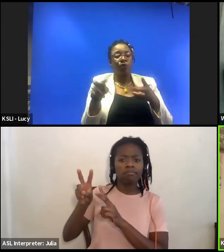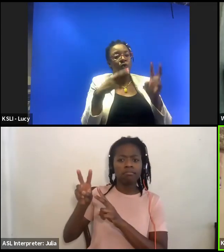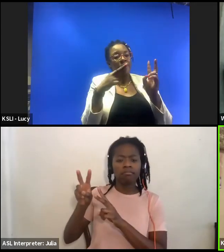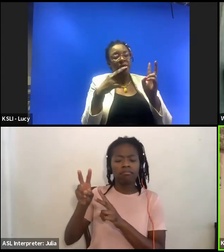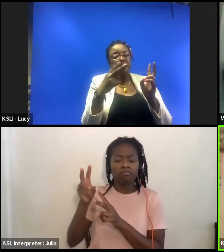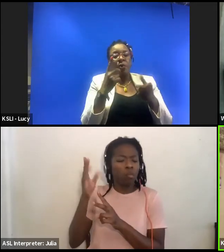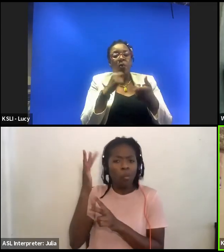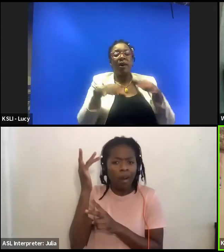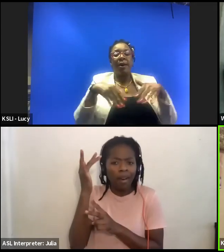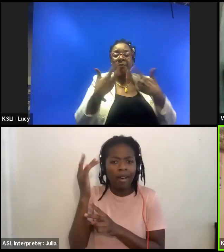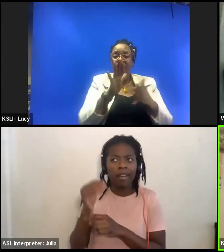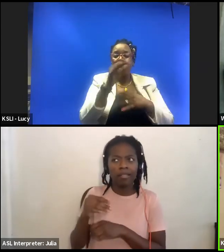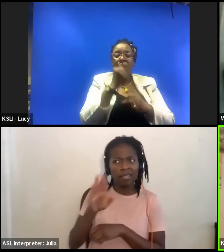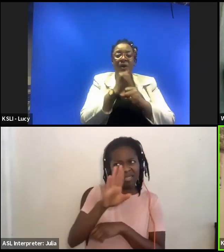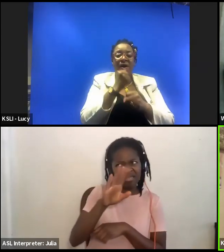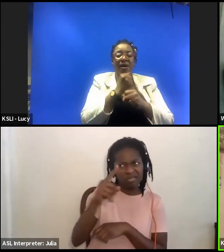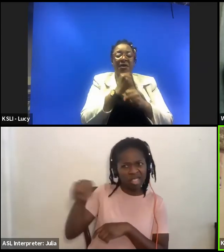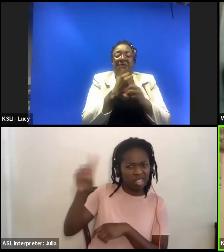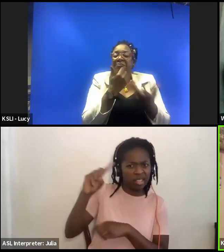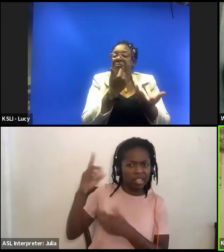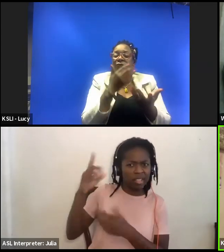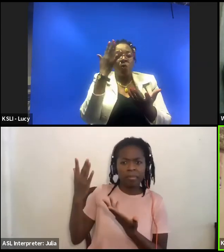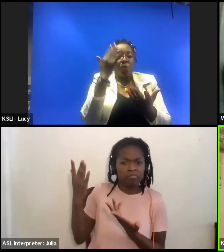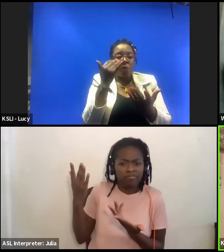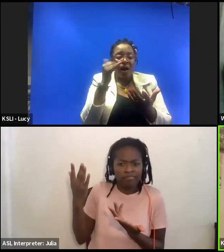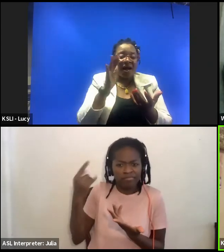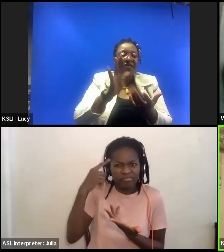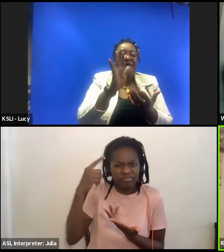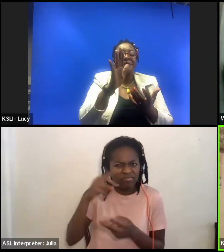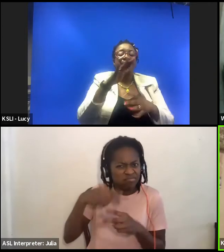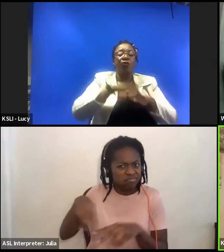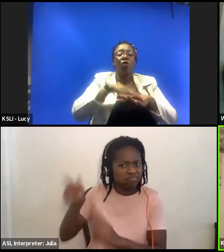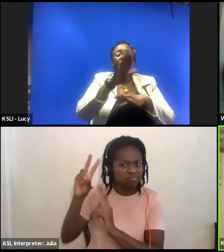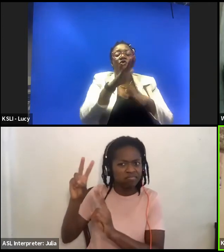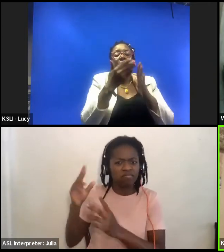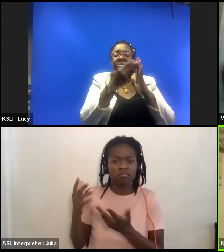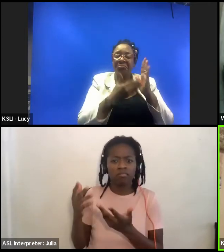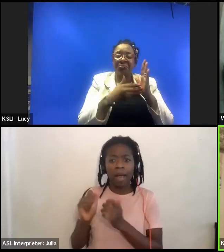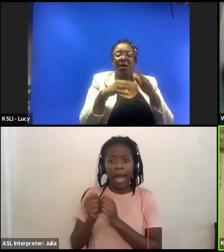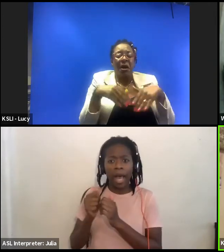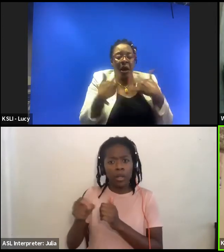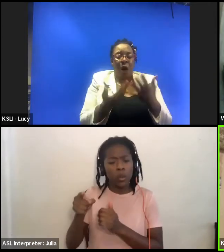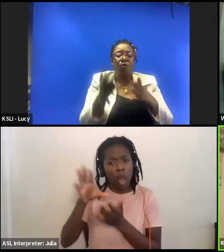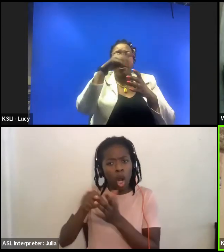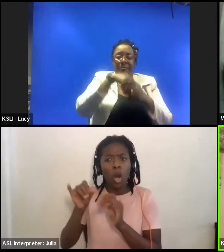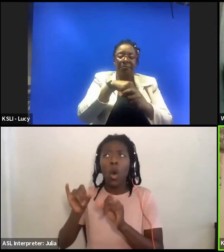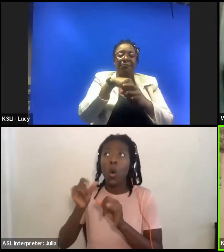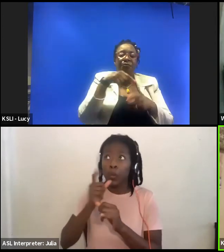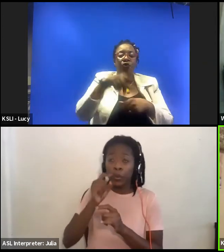Why are they people that are on your radar? How did they get on your radar? Tell me more about